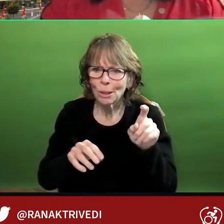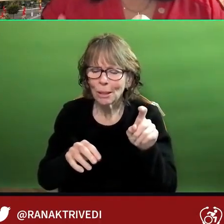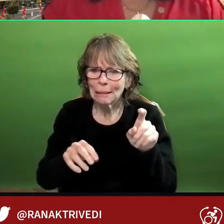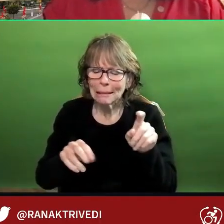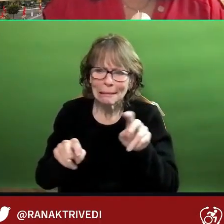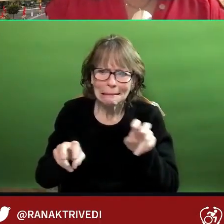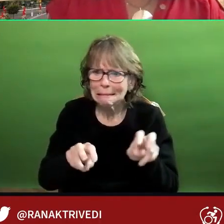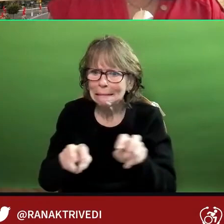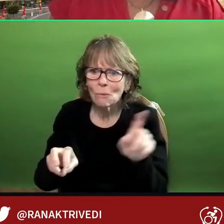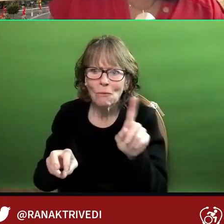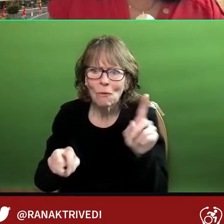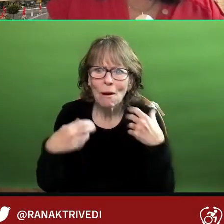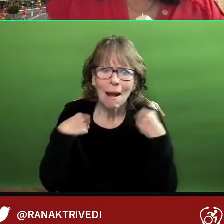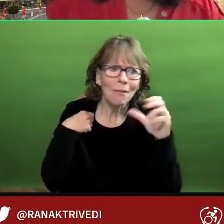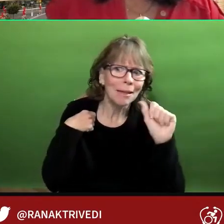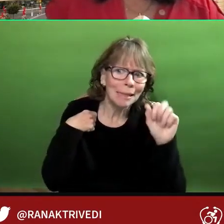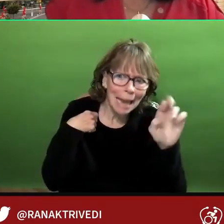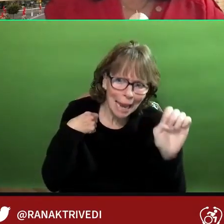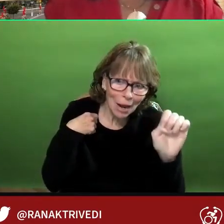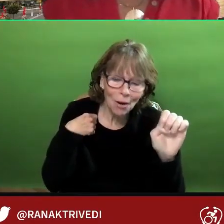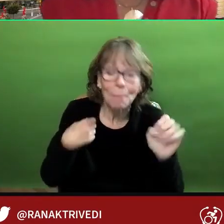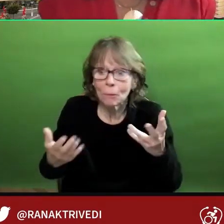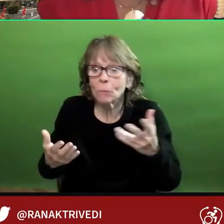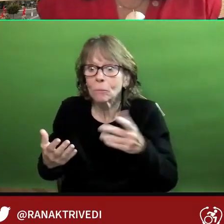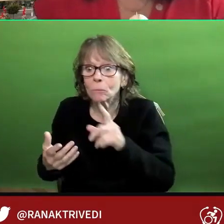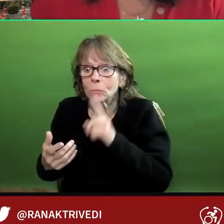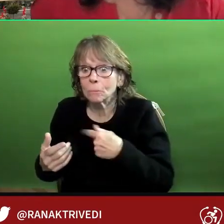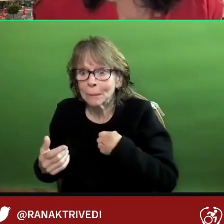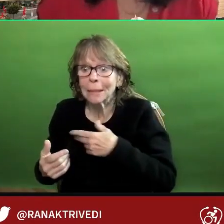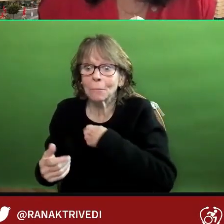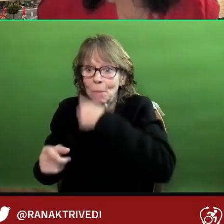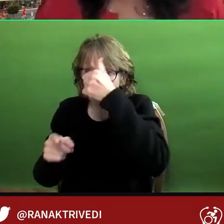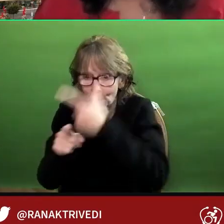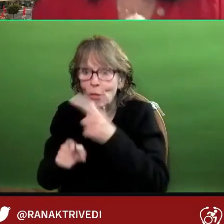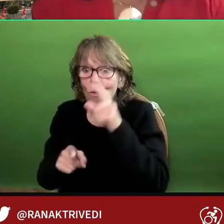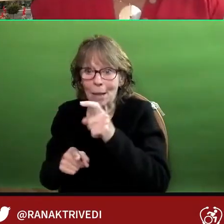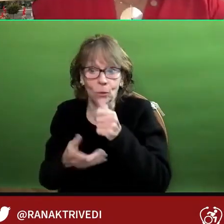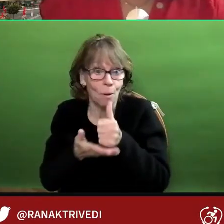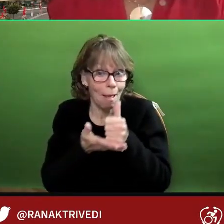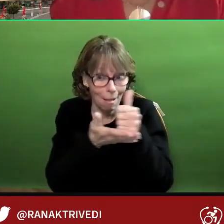certainly with the help of my brother and I. But it has inspired the research I do